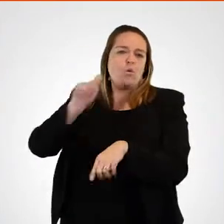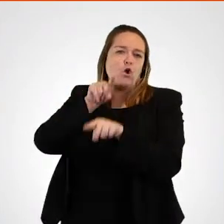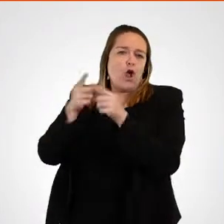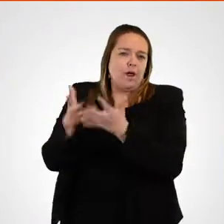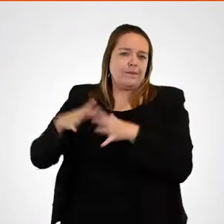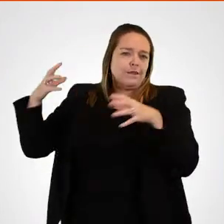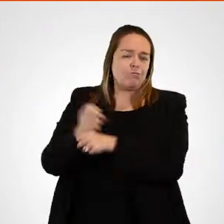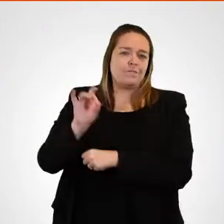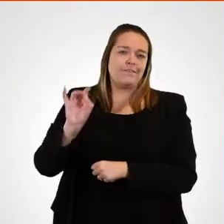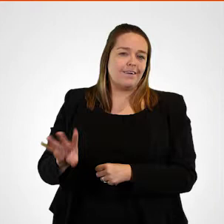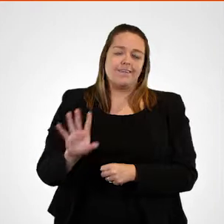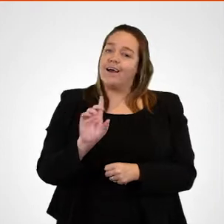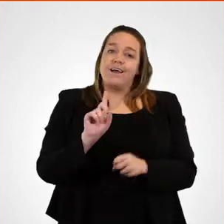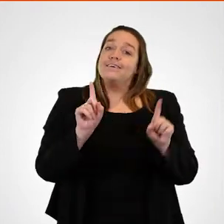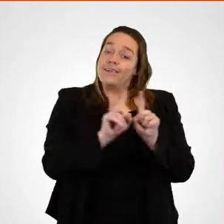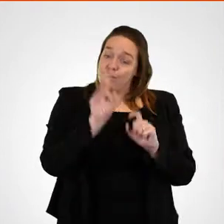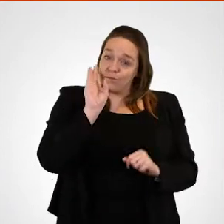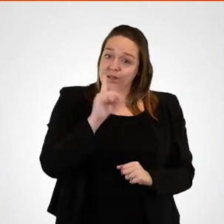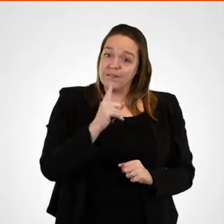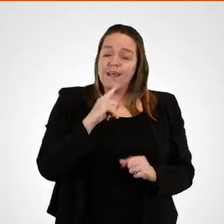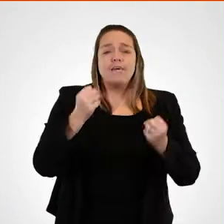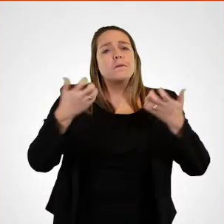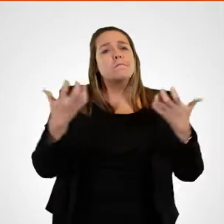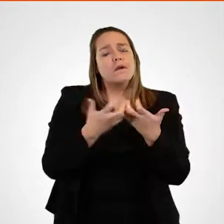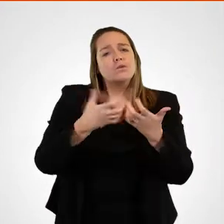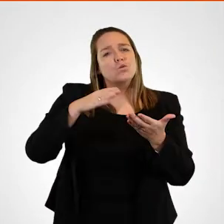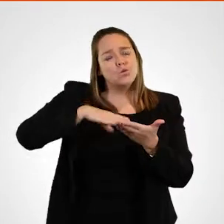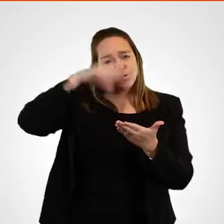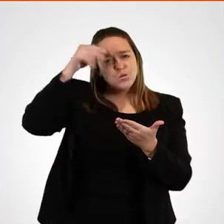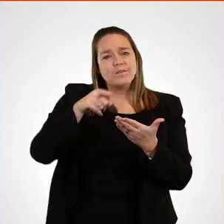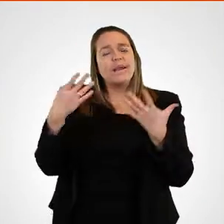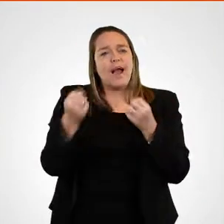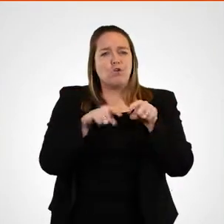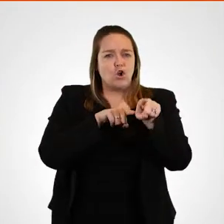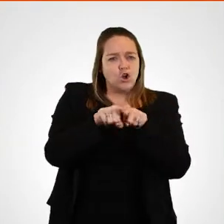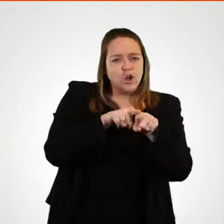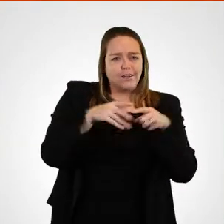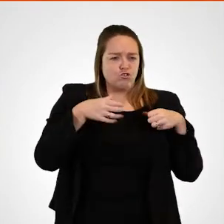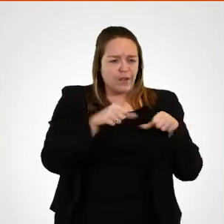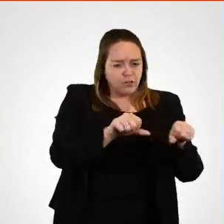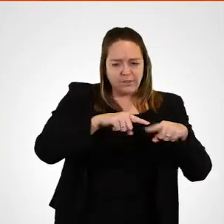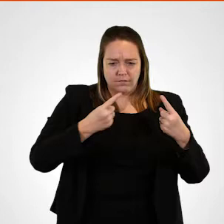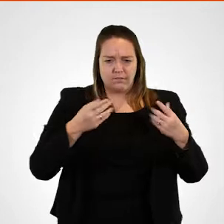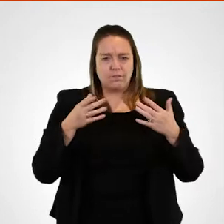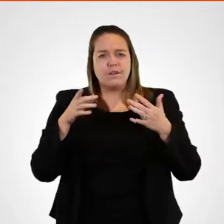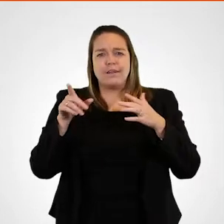but as I've said previously, many students have learning strategy inefficiencies